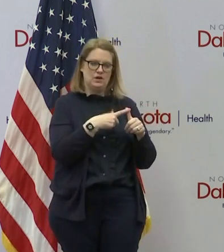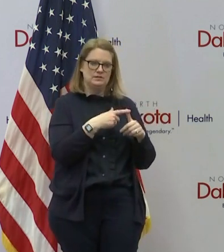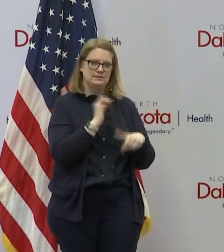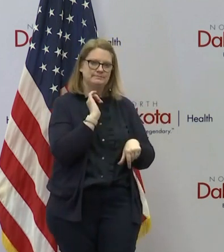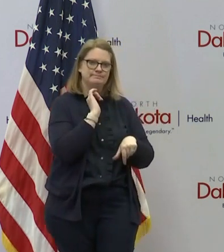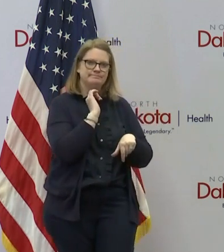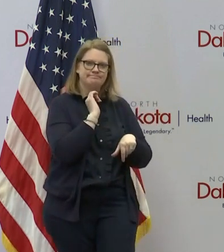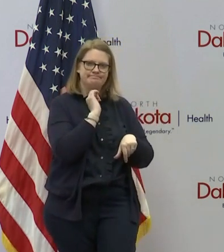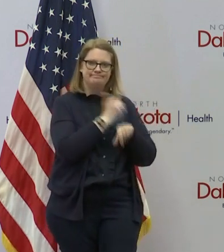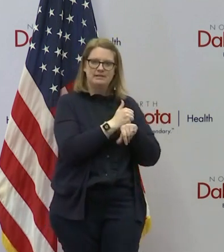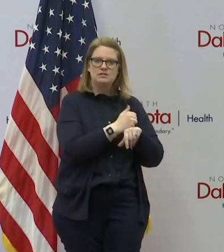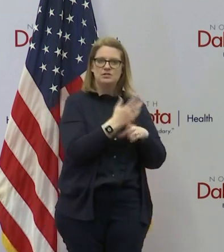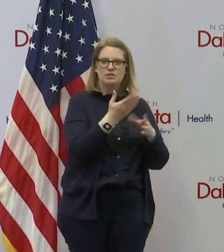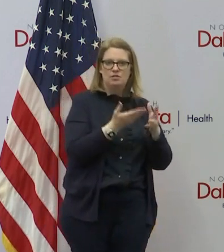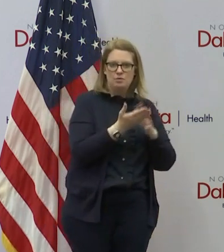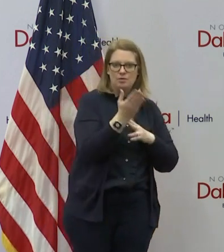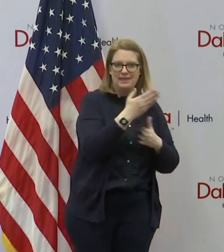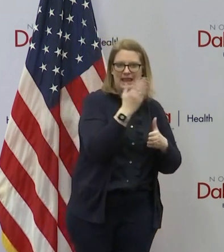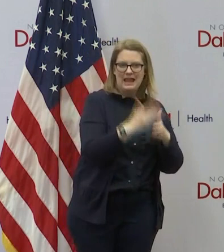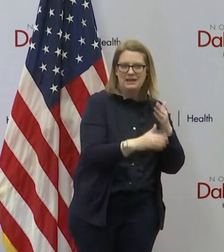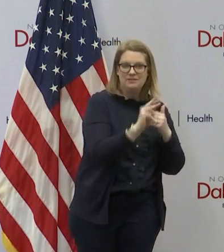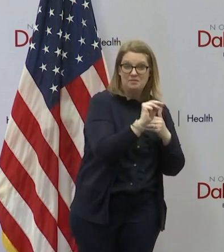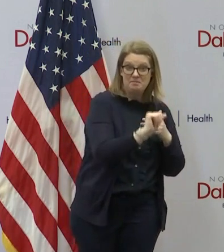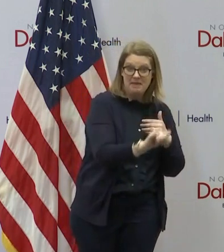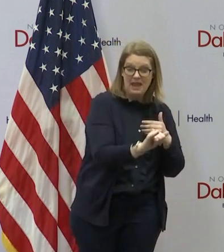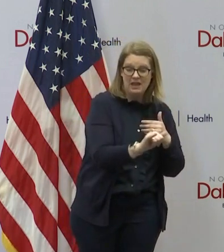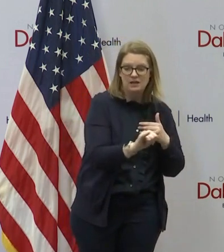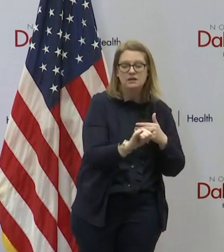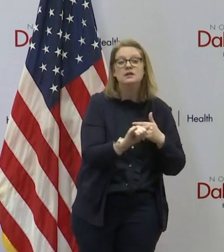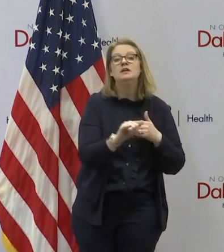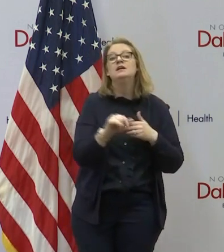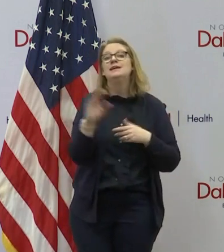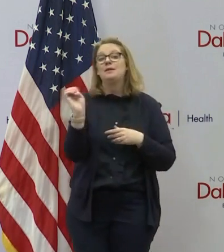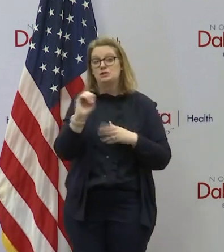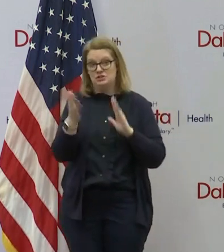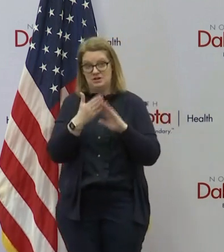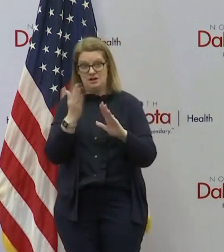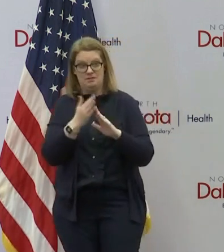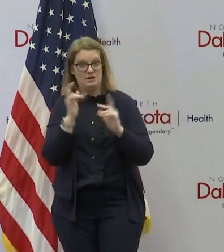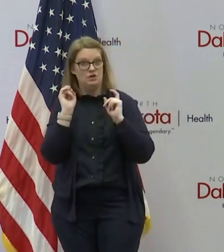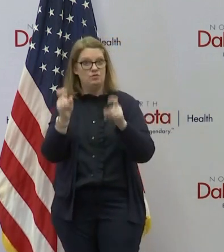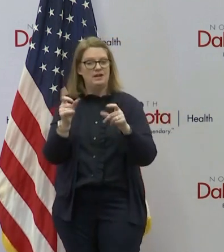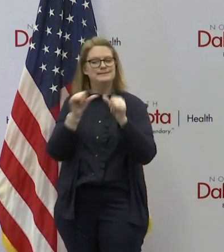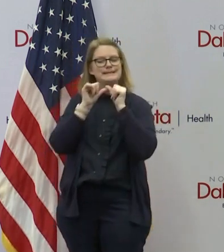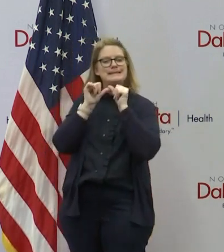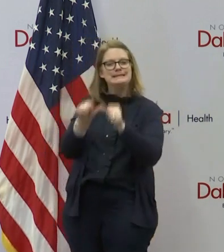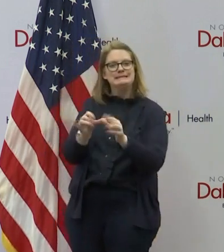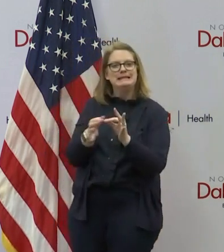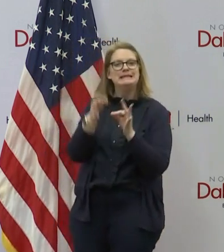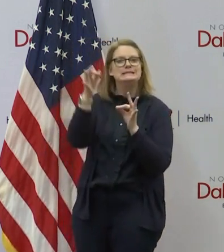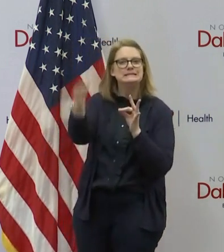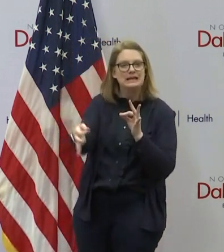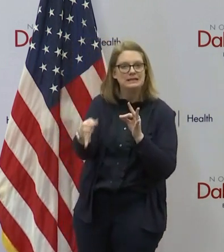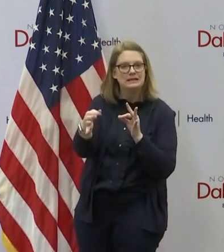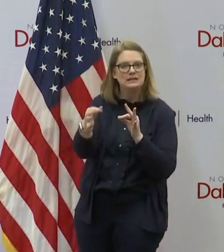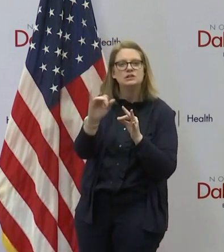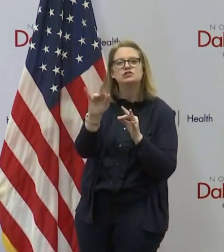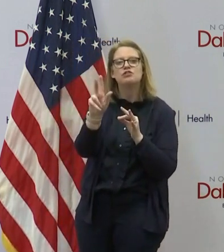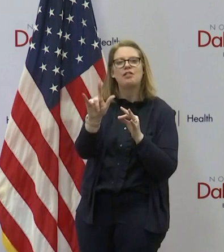CONSISTENTLY CHILDREN OF THOSE THAT WORK IN HEALTH, SAFETY OR